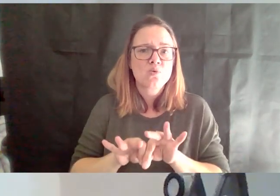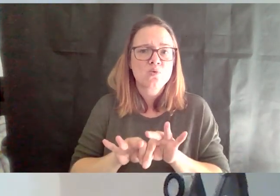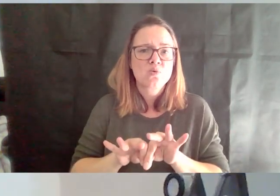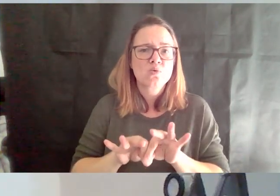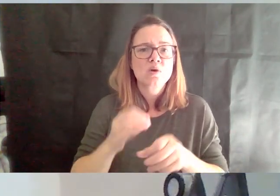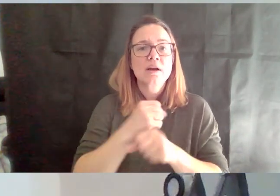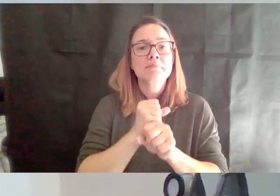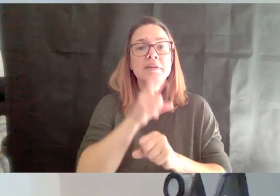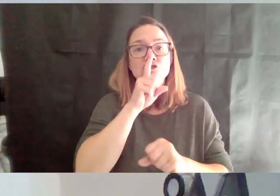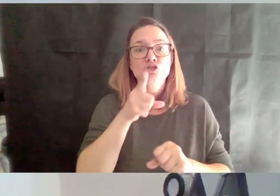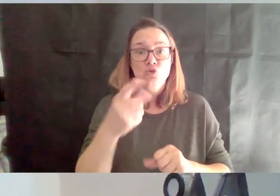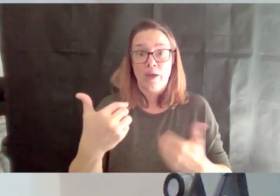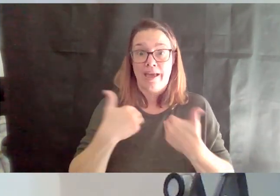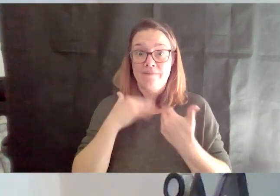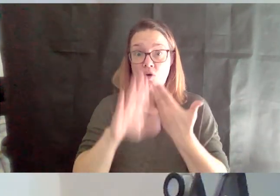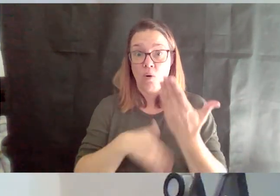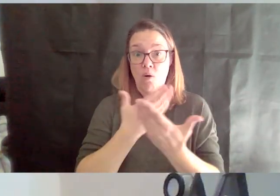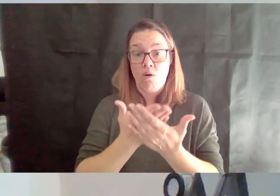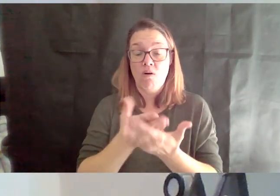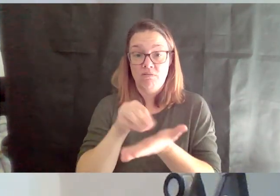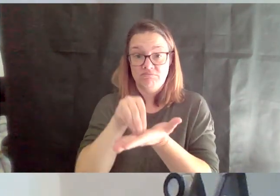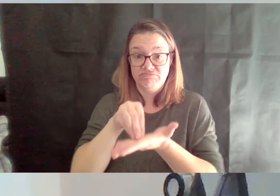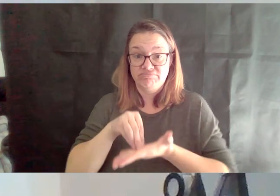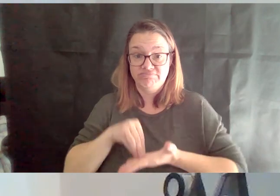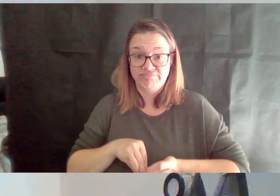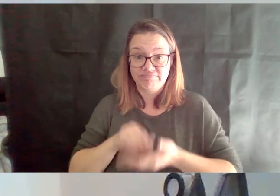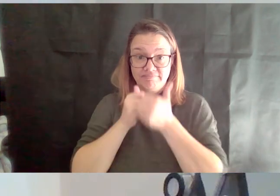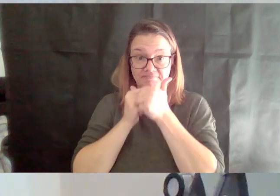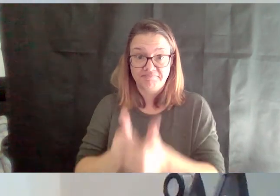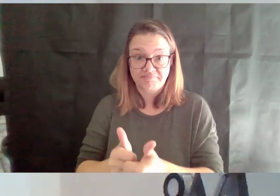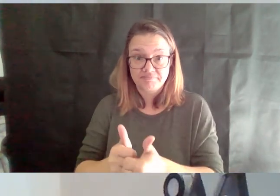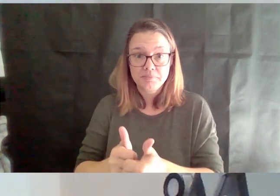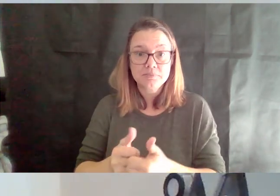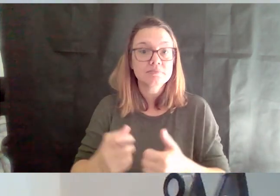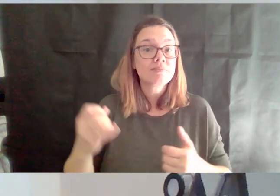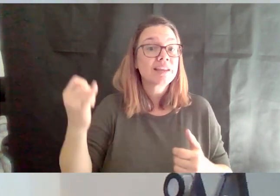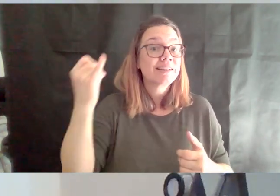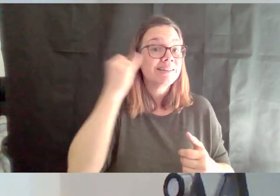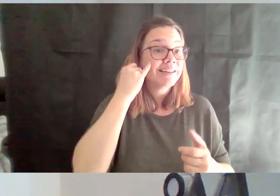Just make sure you have your records straight. That way, if a payment isn't applied properly,